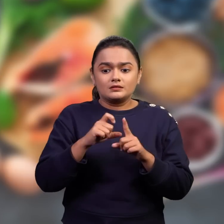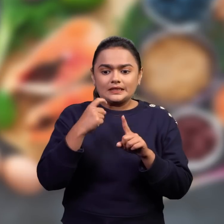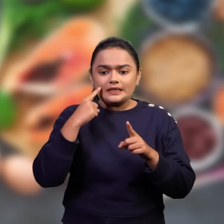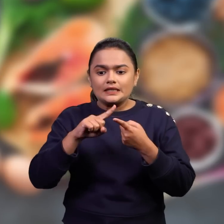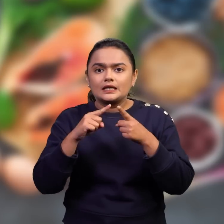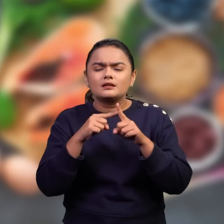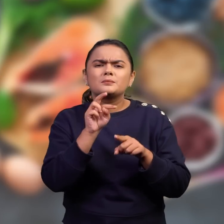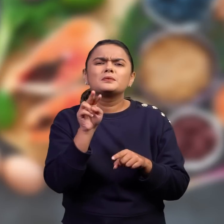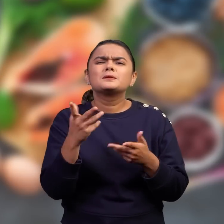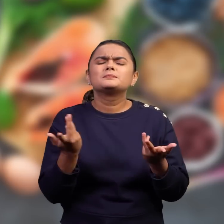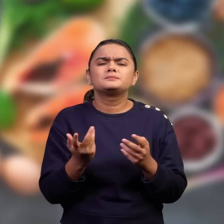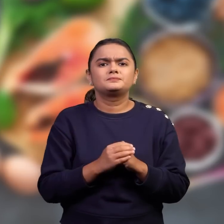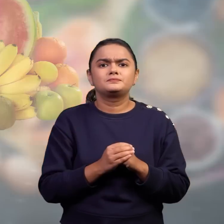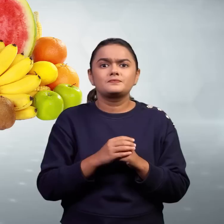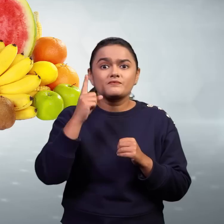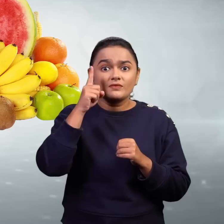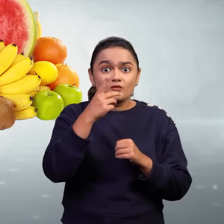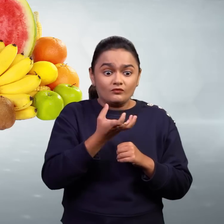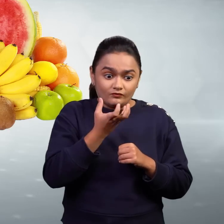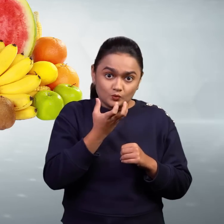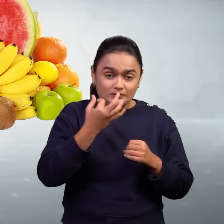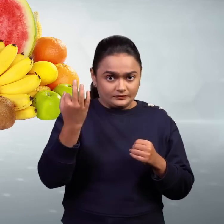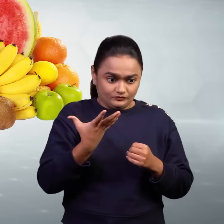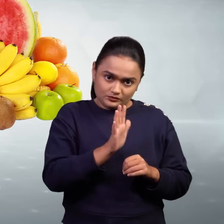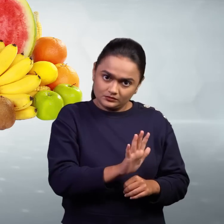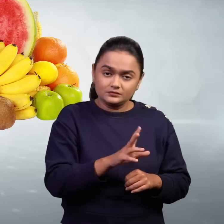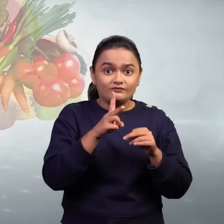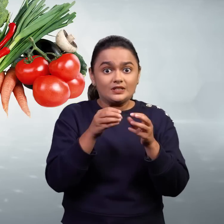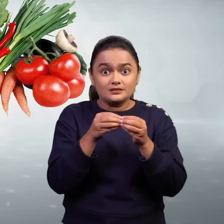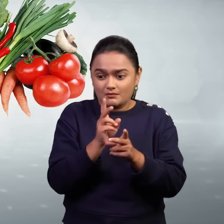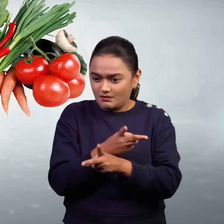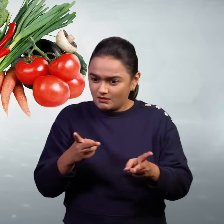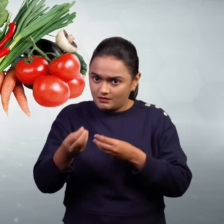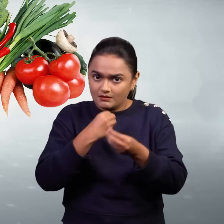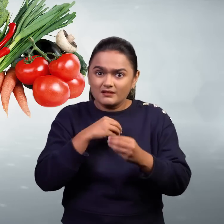Healthy diet will include whole fruits and vegetables.